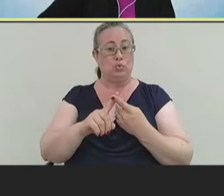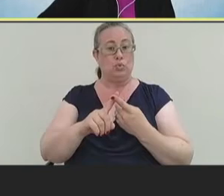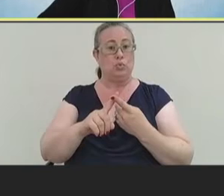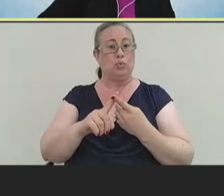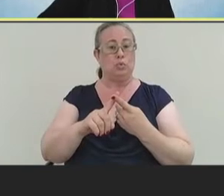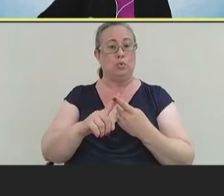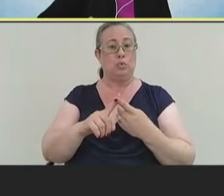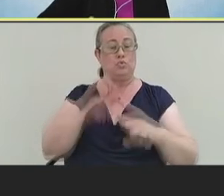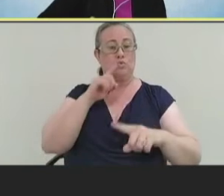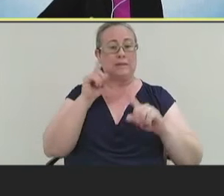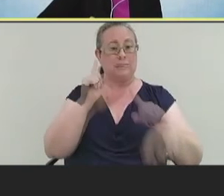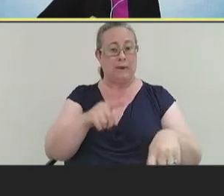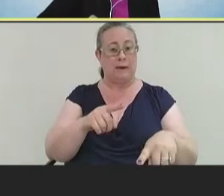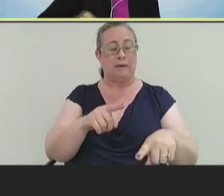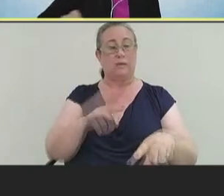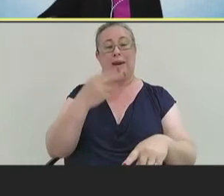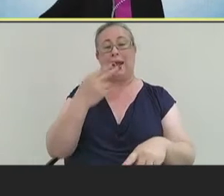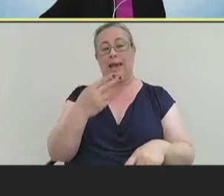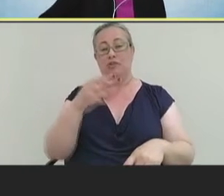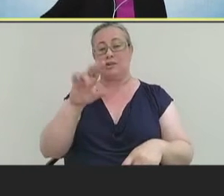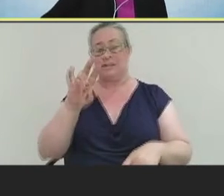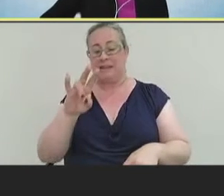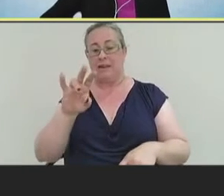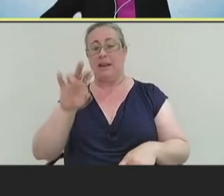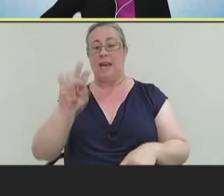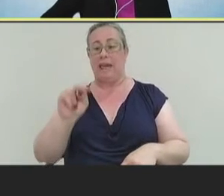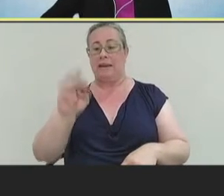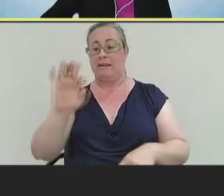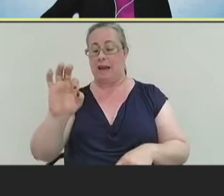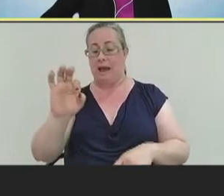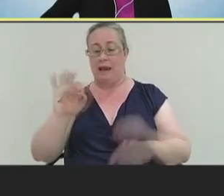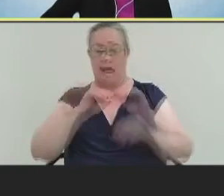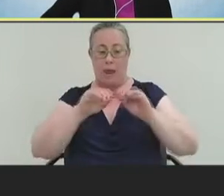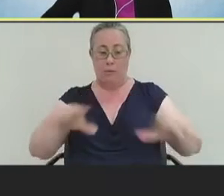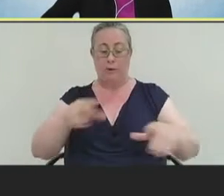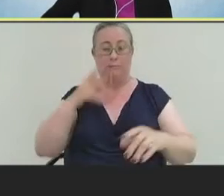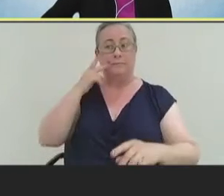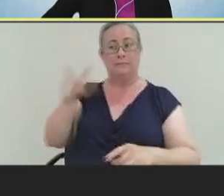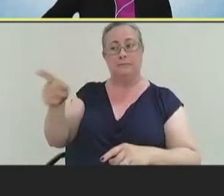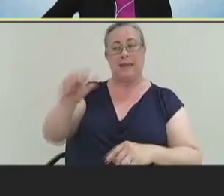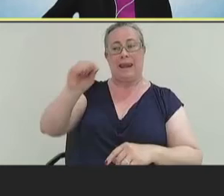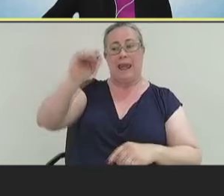H7N9 outbreak due to the epidemic that was seen in Asia, by then,